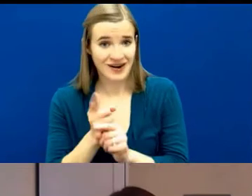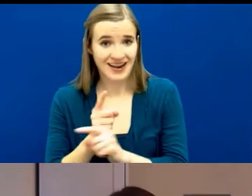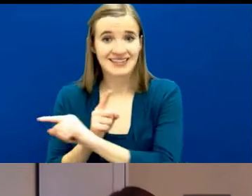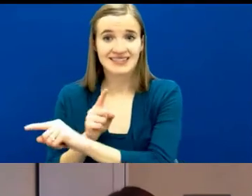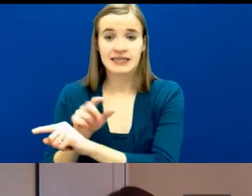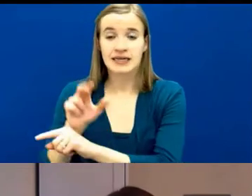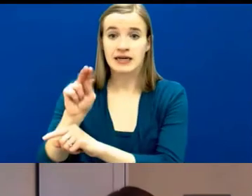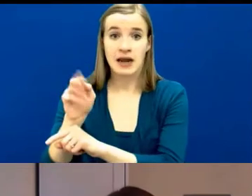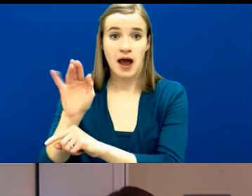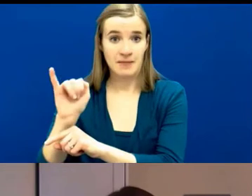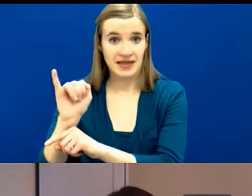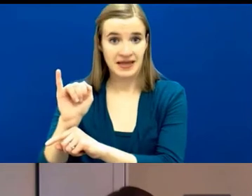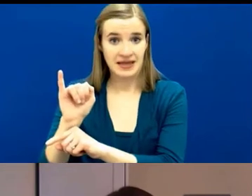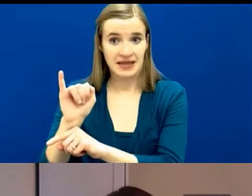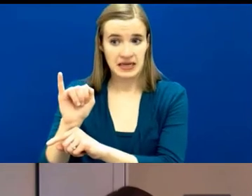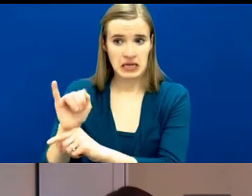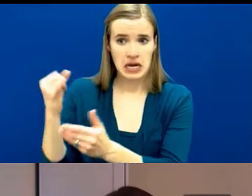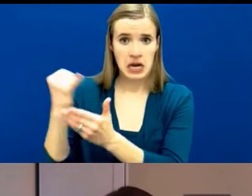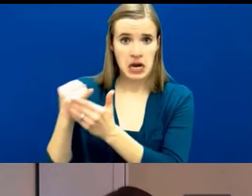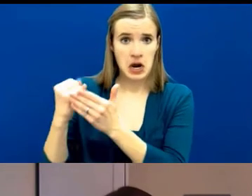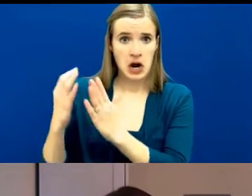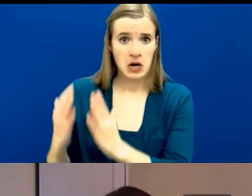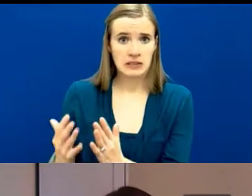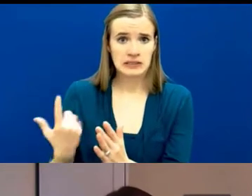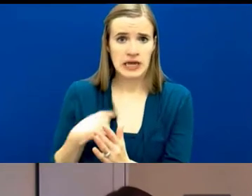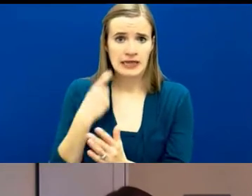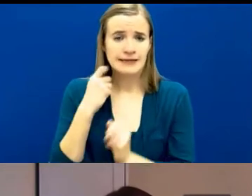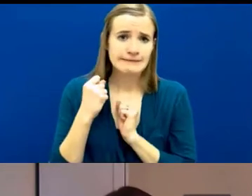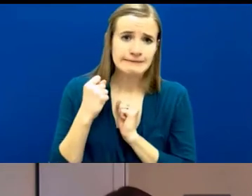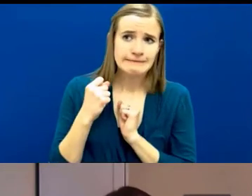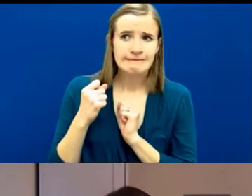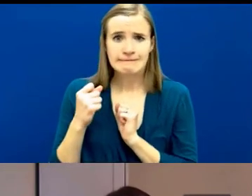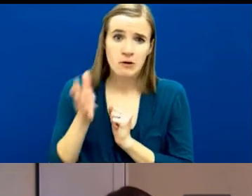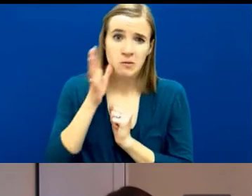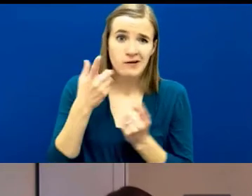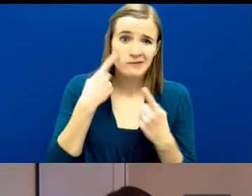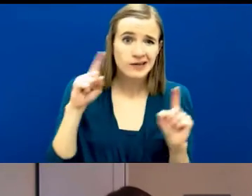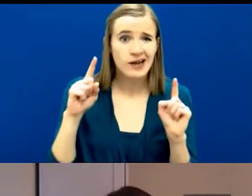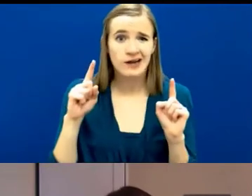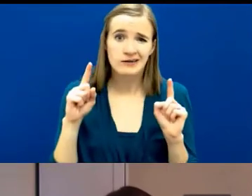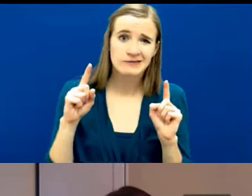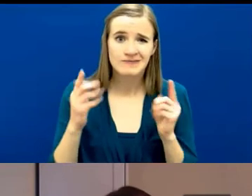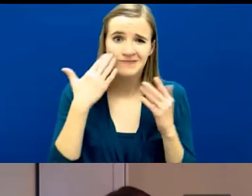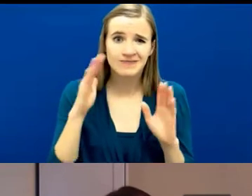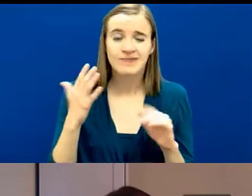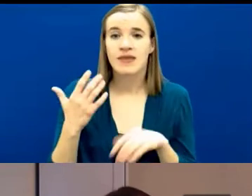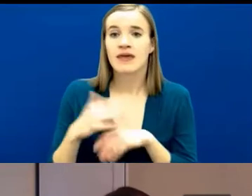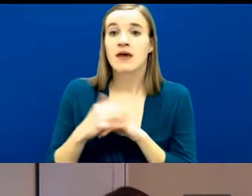saw the illustrations because we had really hoped to get an illustrator with disabilities. And, but the publisher felt really strongly that Nabi's